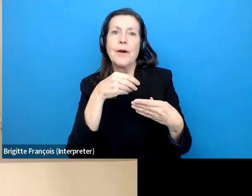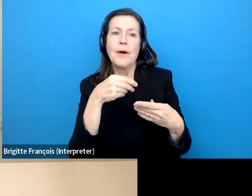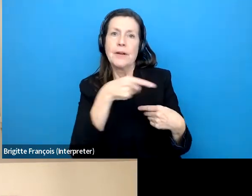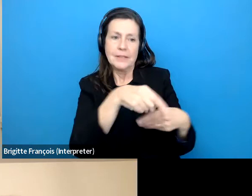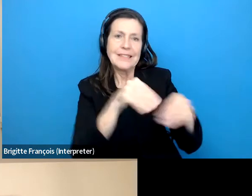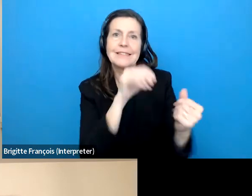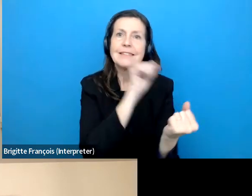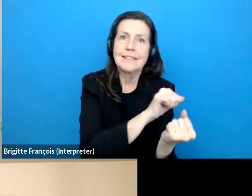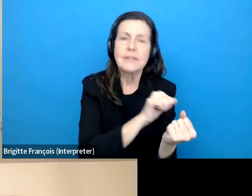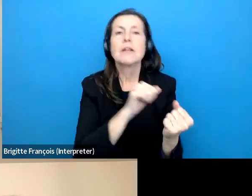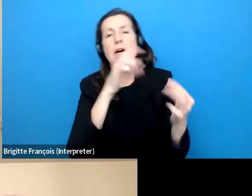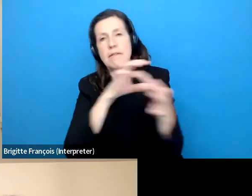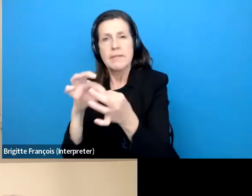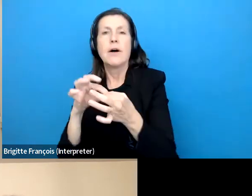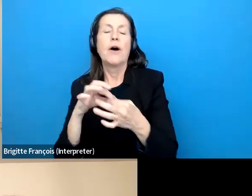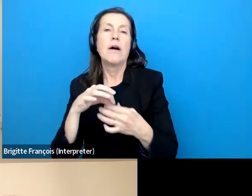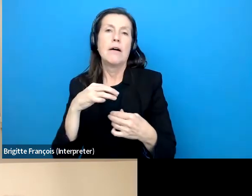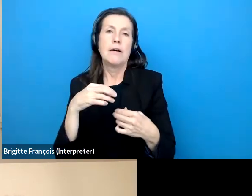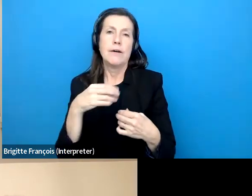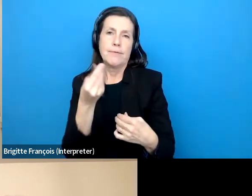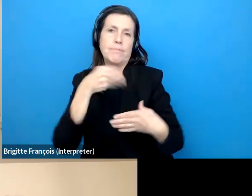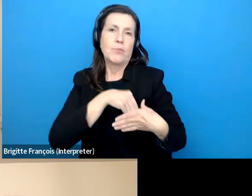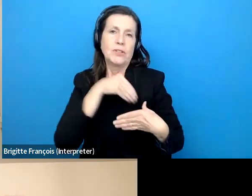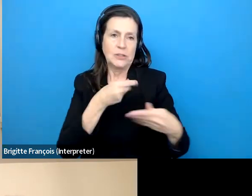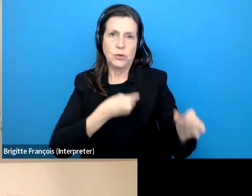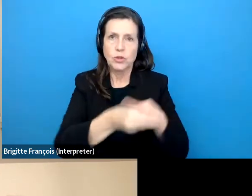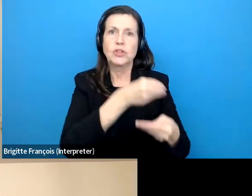As defined in General Recommendation 38,